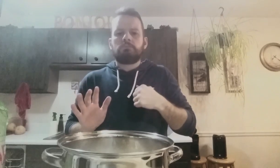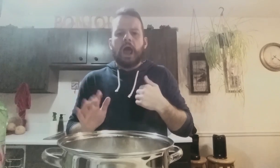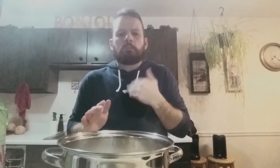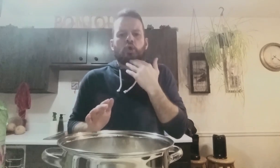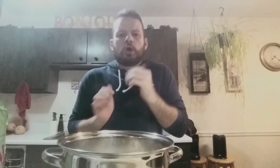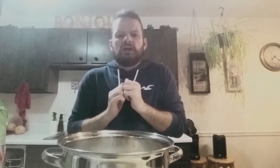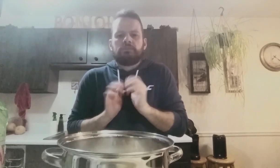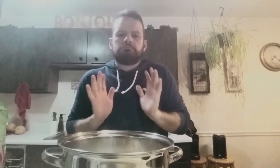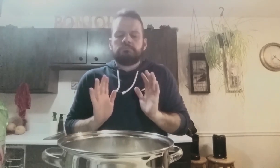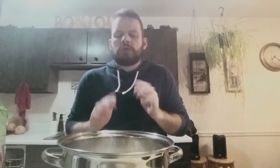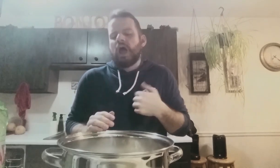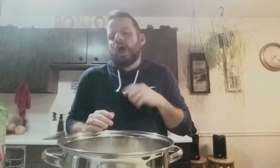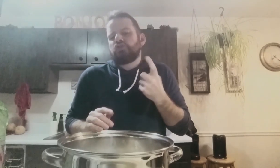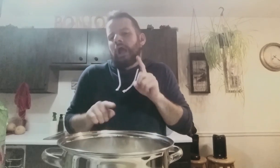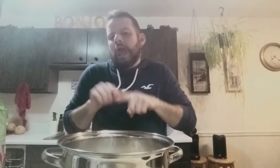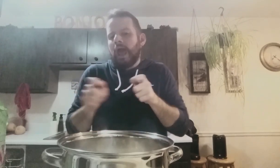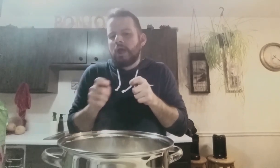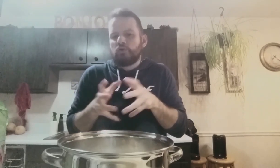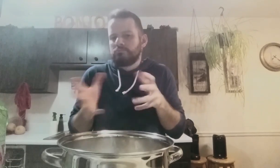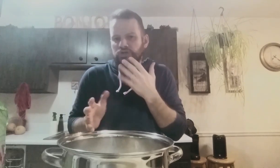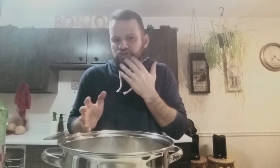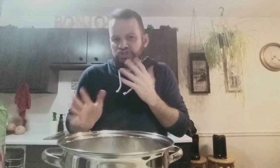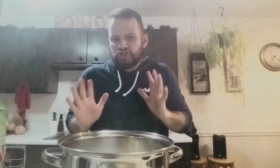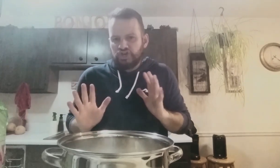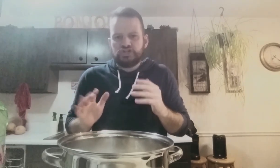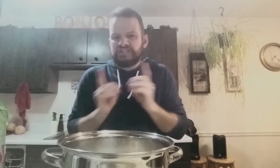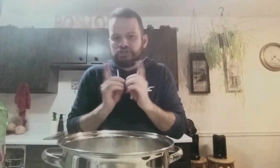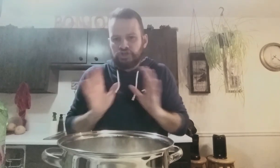I just can't handle very sugary desserts.